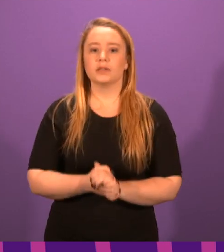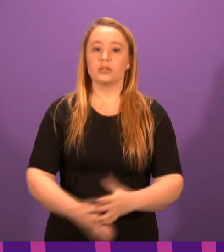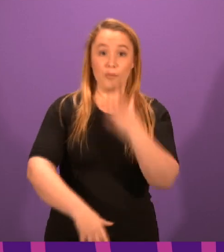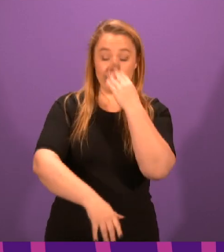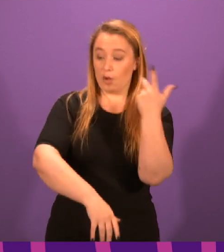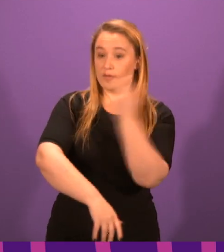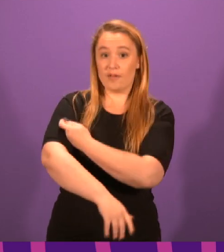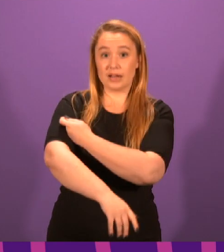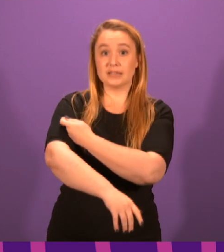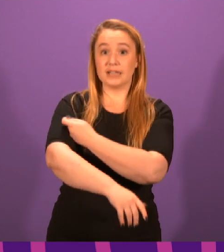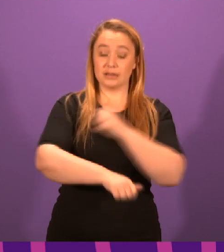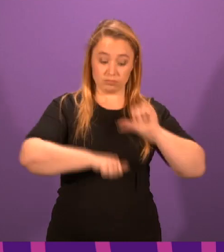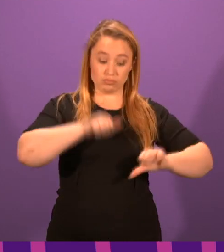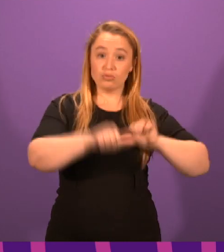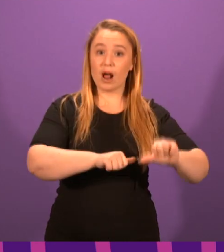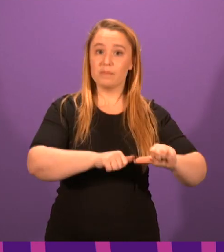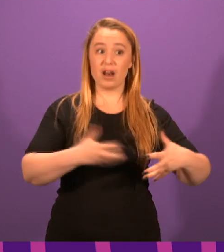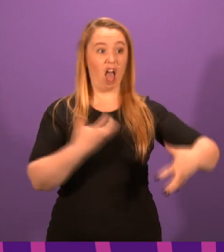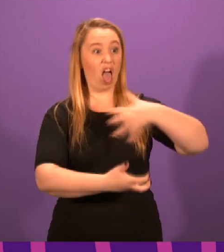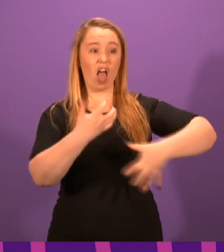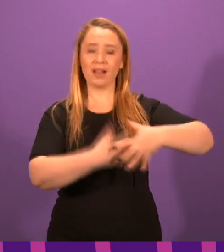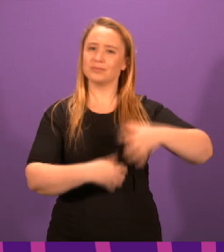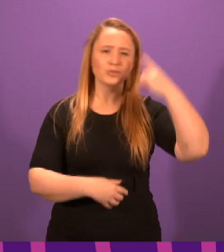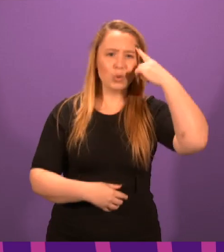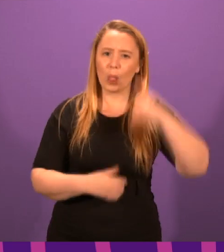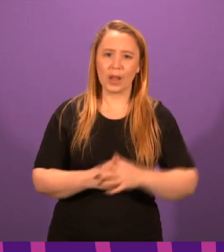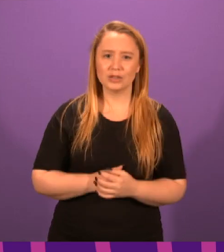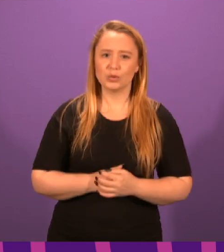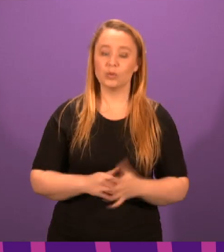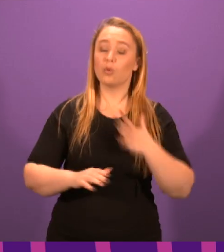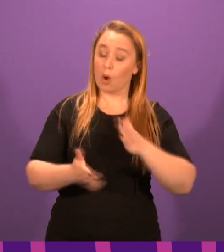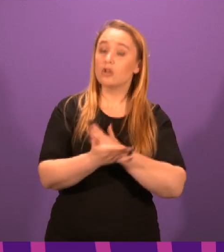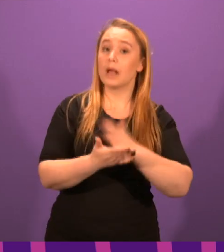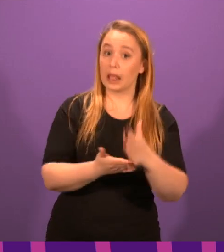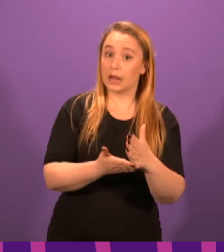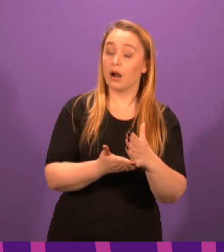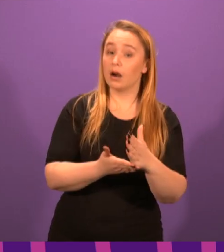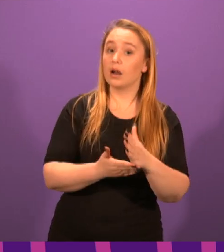programme has been shambolic across the country. Let me be clear: there have undoubtedly been